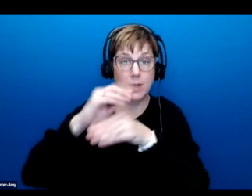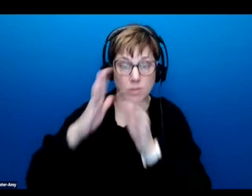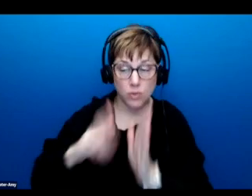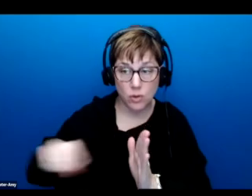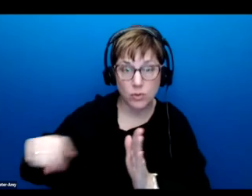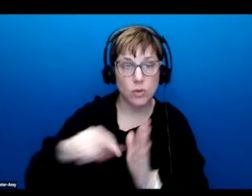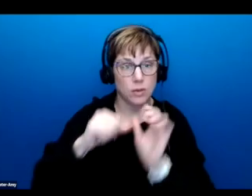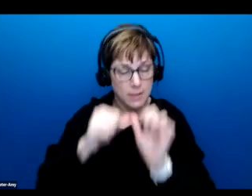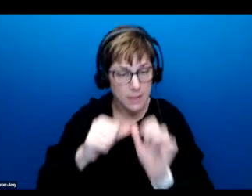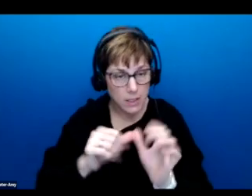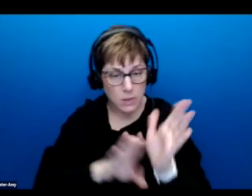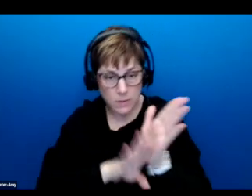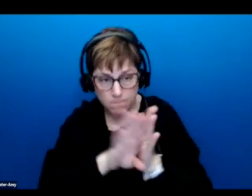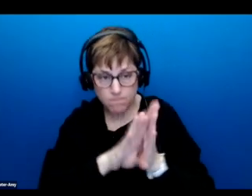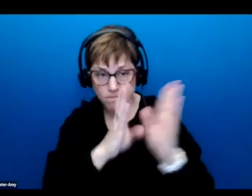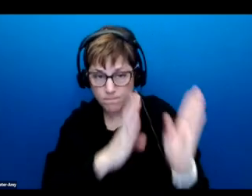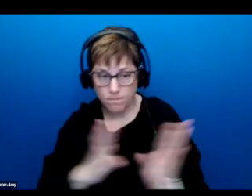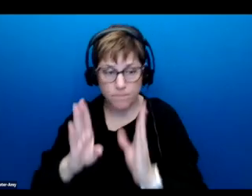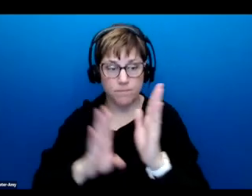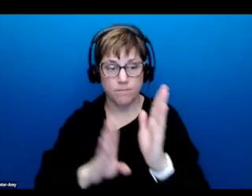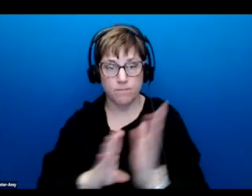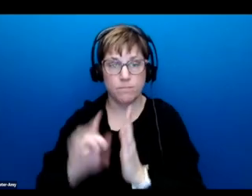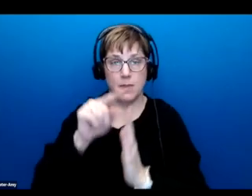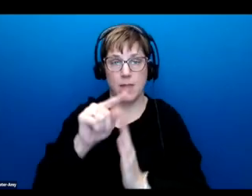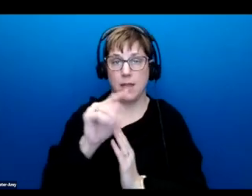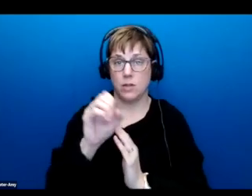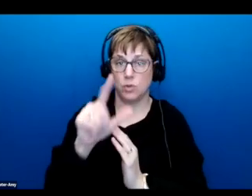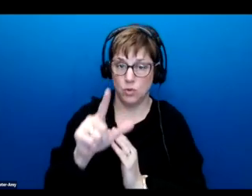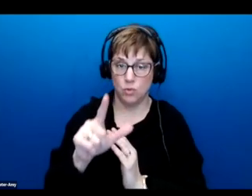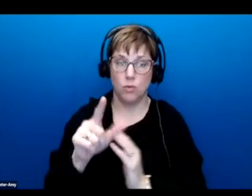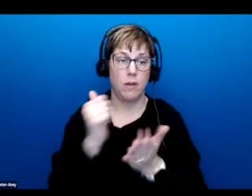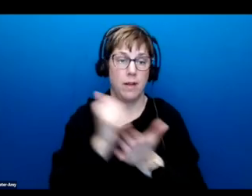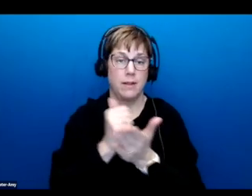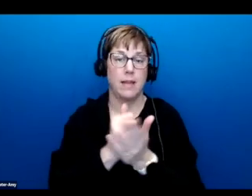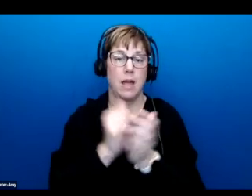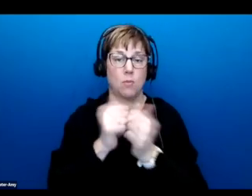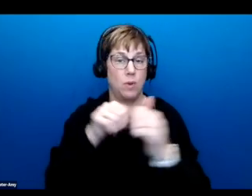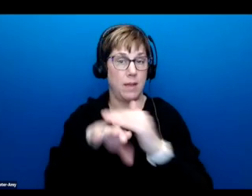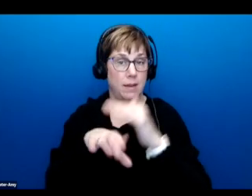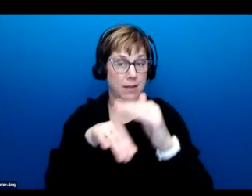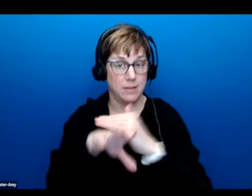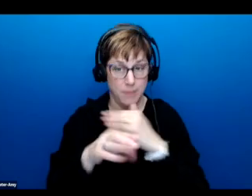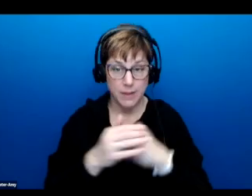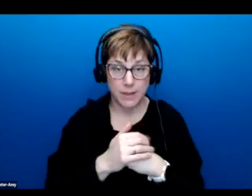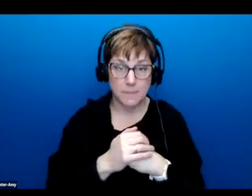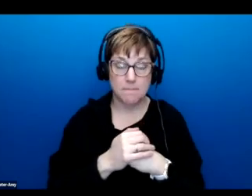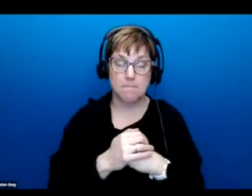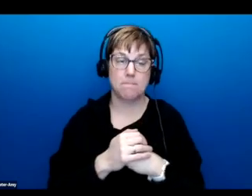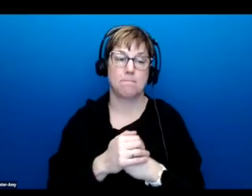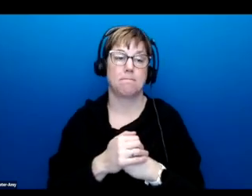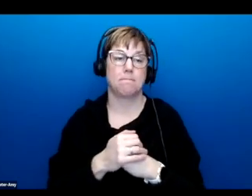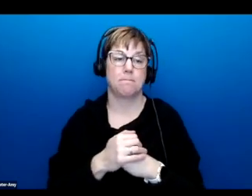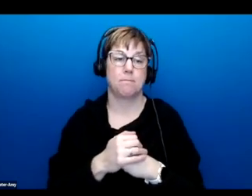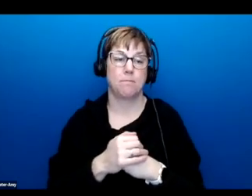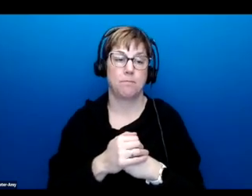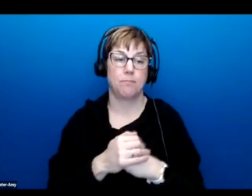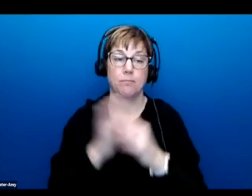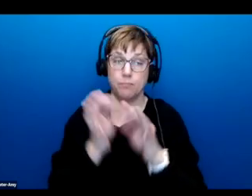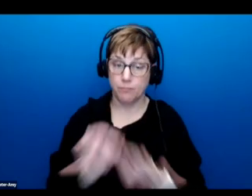advise in the development of this tool and aid in accessibility. It's important to discuss